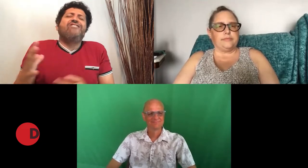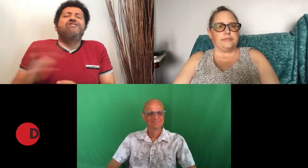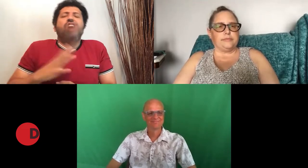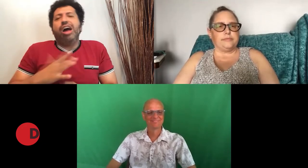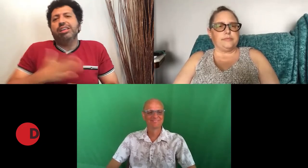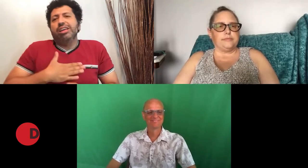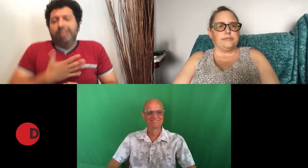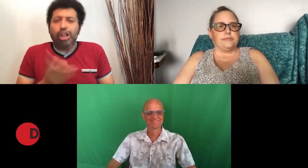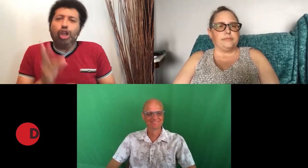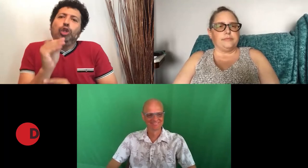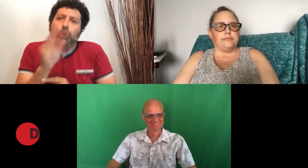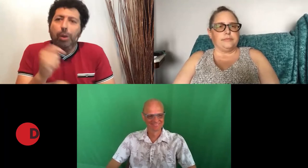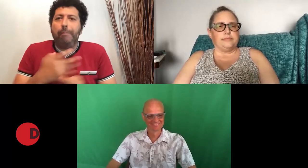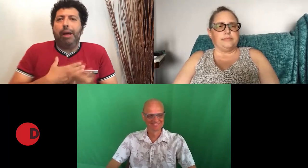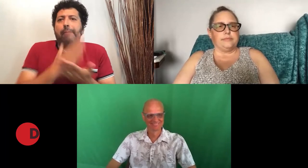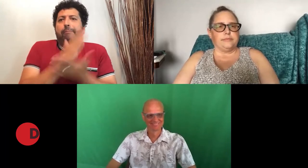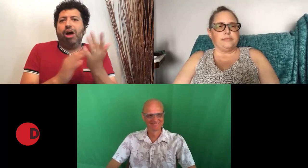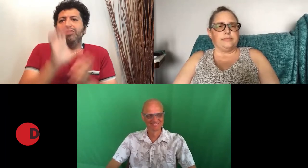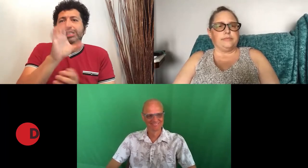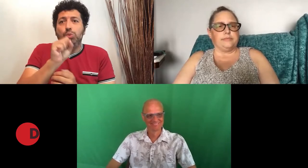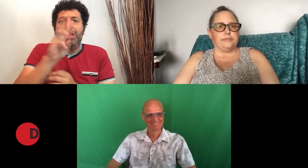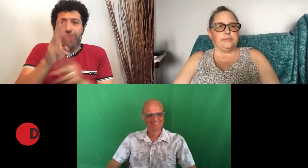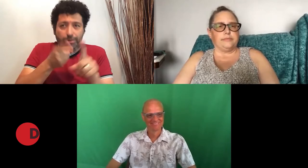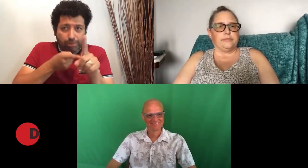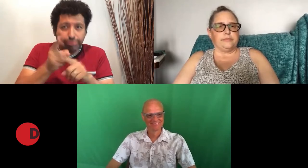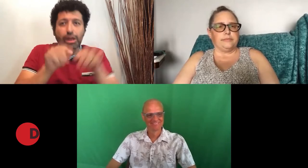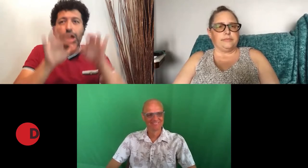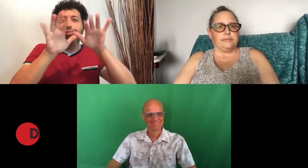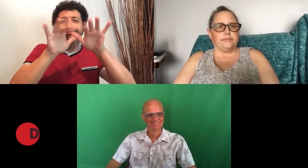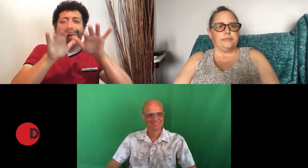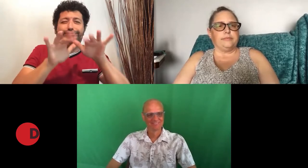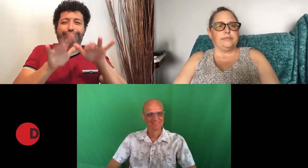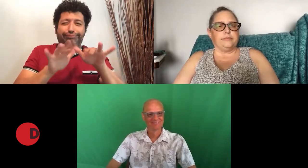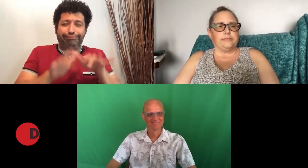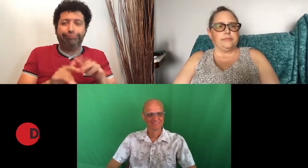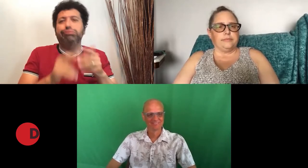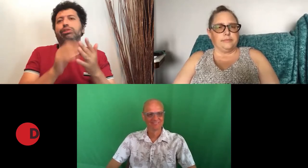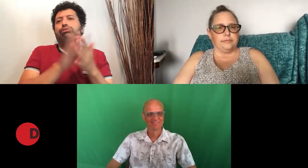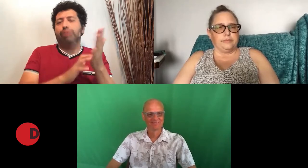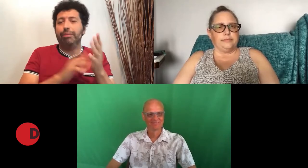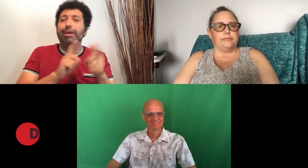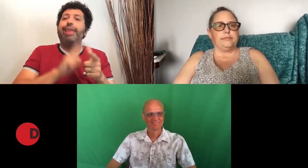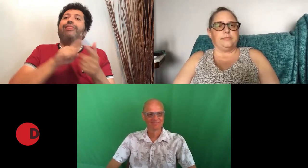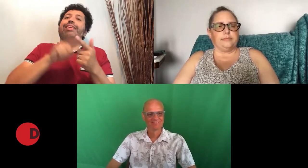I gave in and did my part about my child youth work, typed the script.